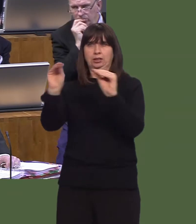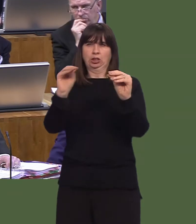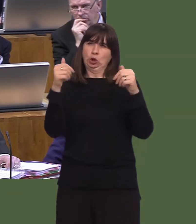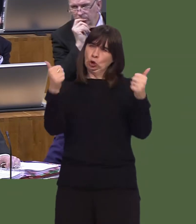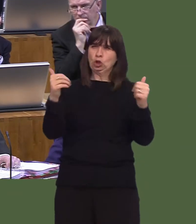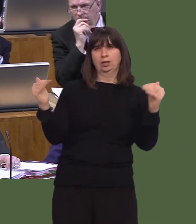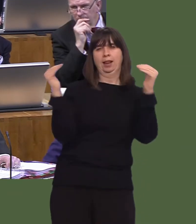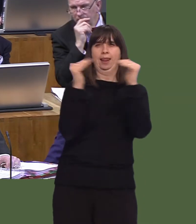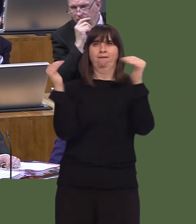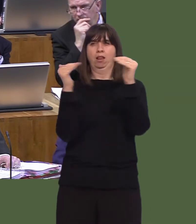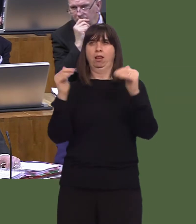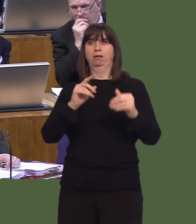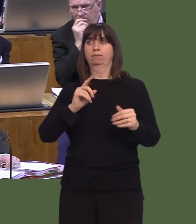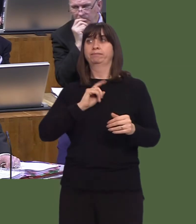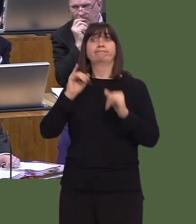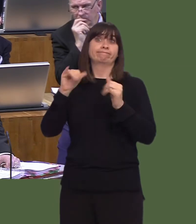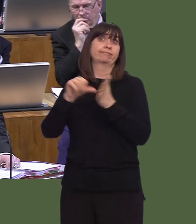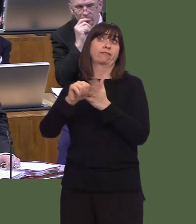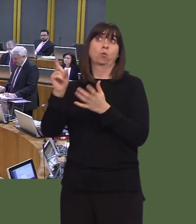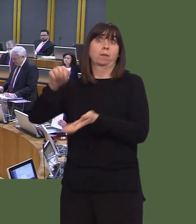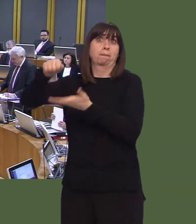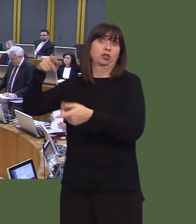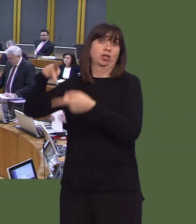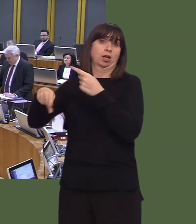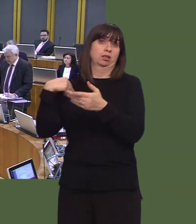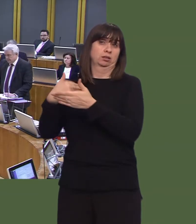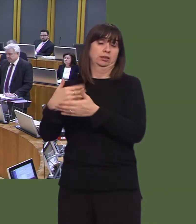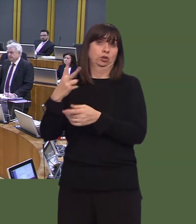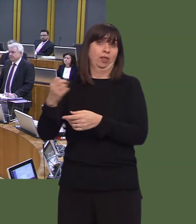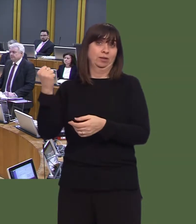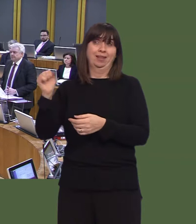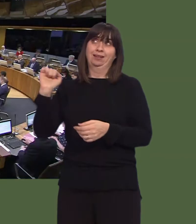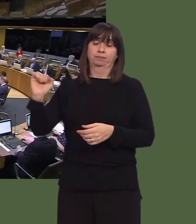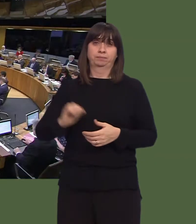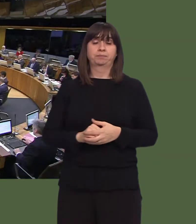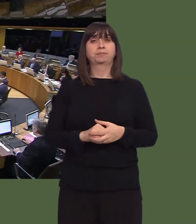that we've had cut from our budget since 2010.